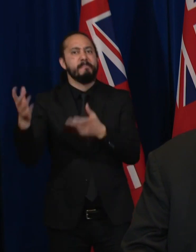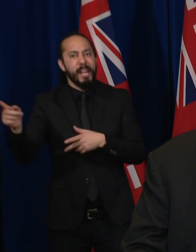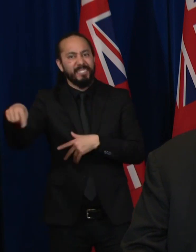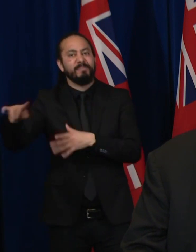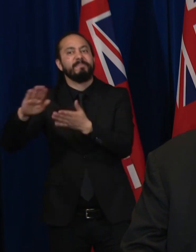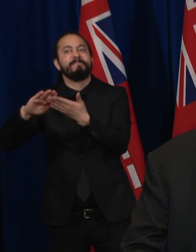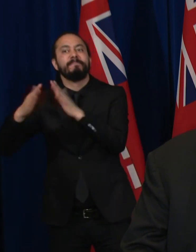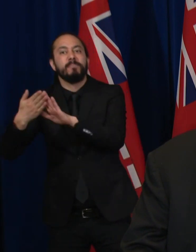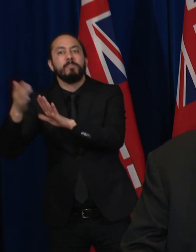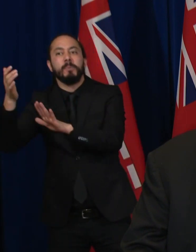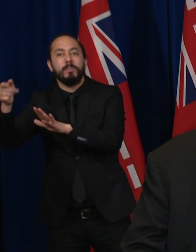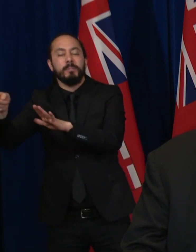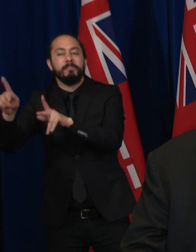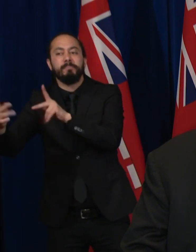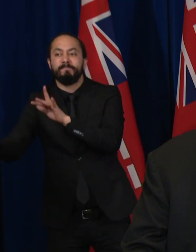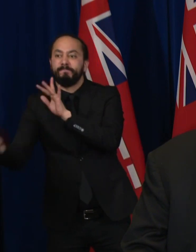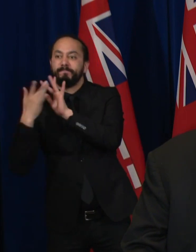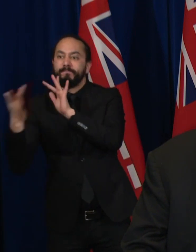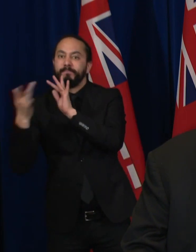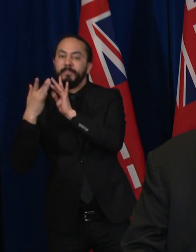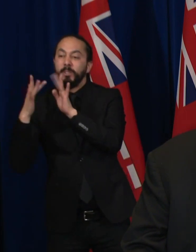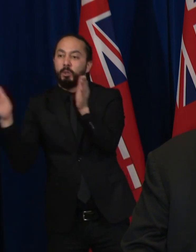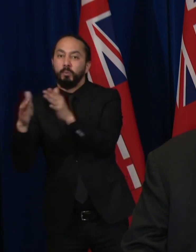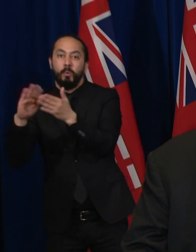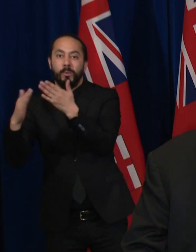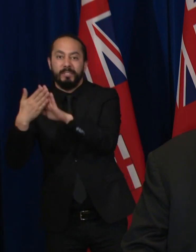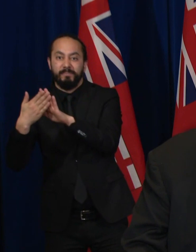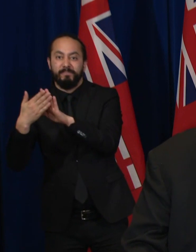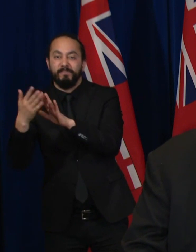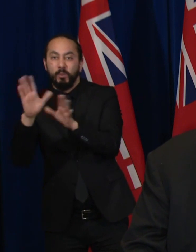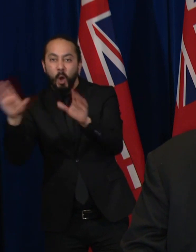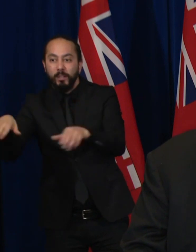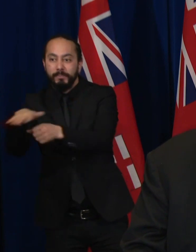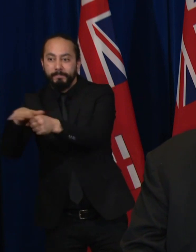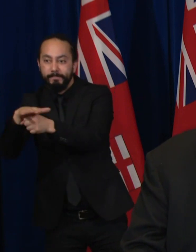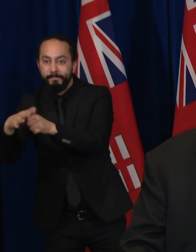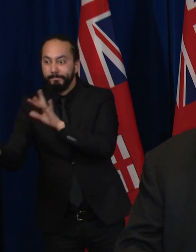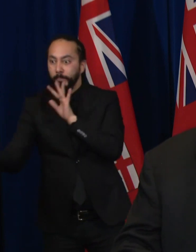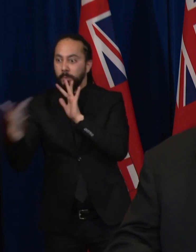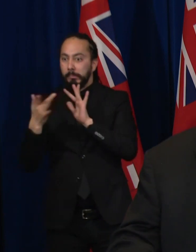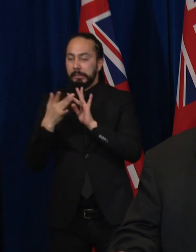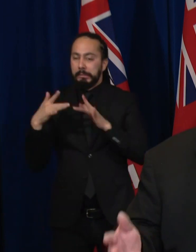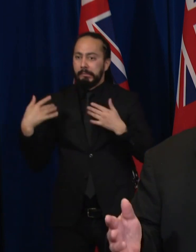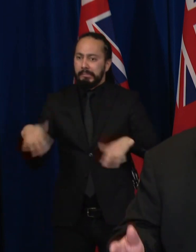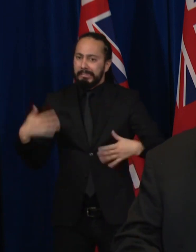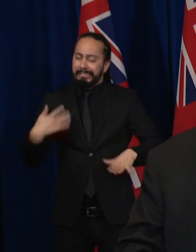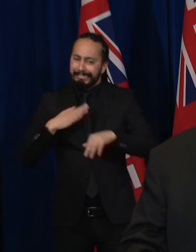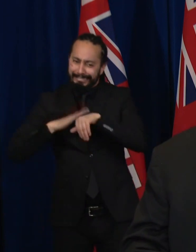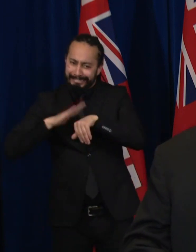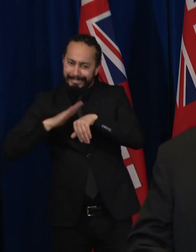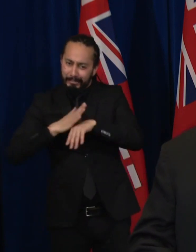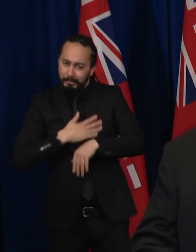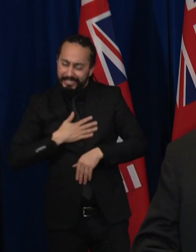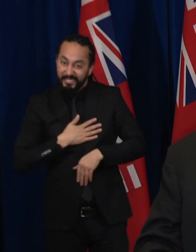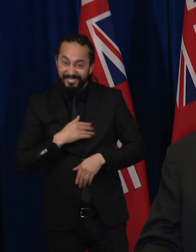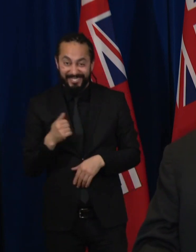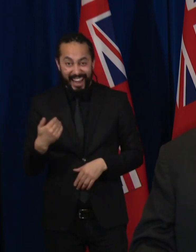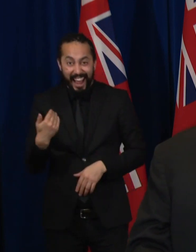I just want to pass that message on. I have a cottage. I'd love to go up there, but